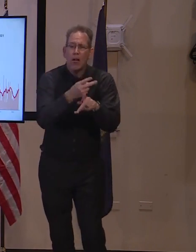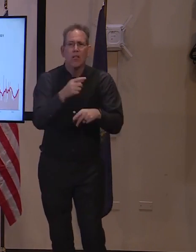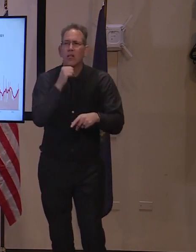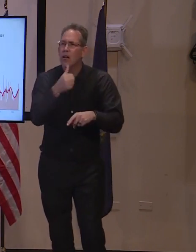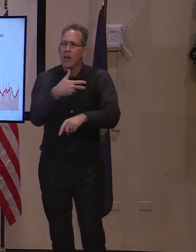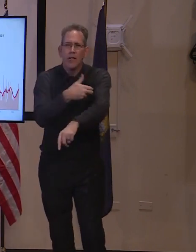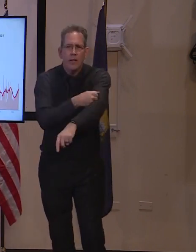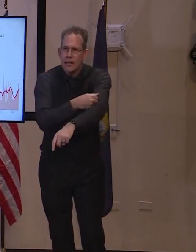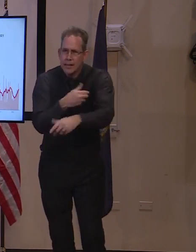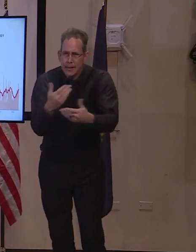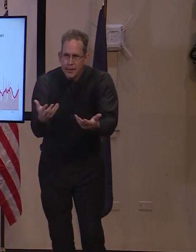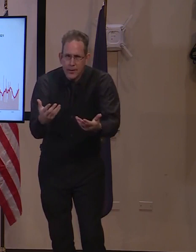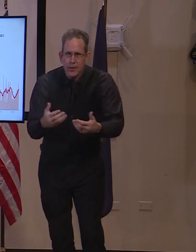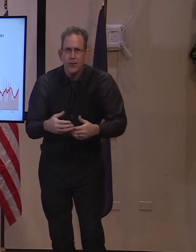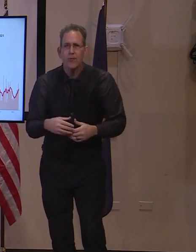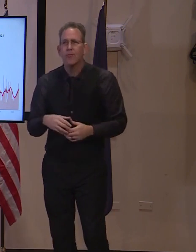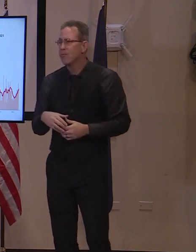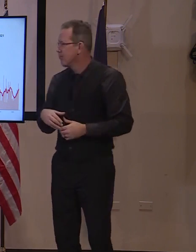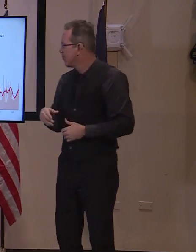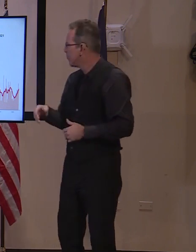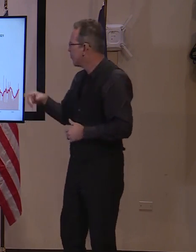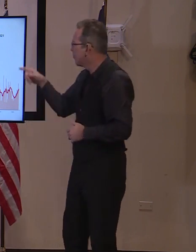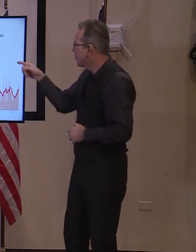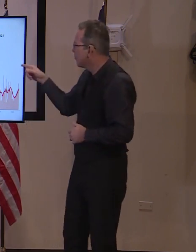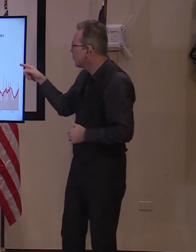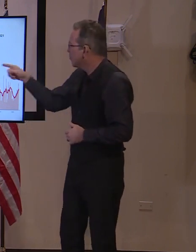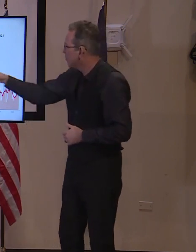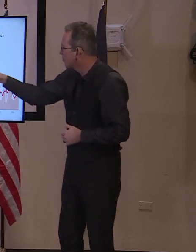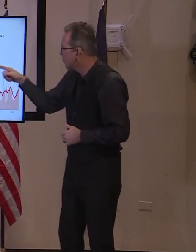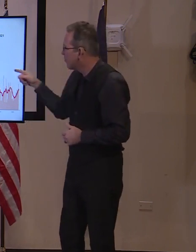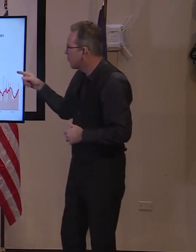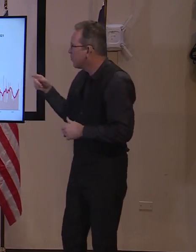both the hospital beds and icu beds. The hospital bed availability stayed